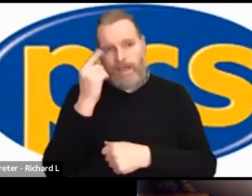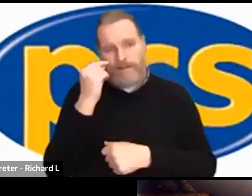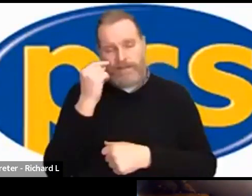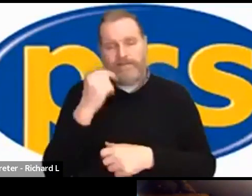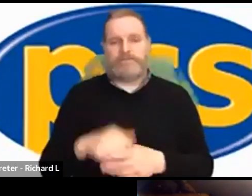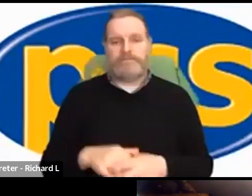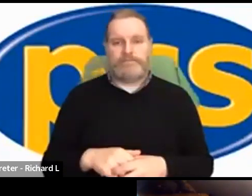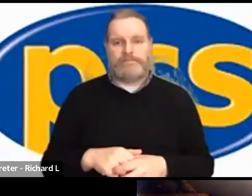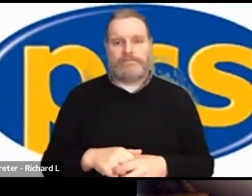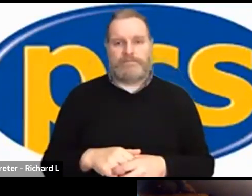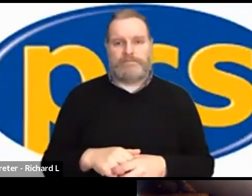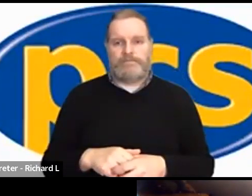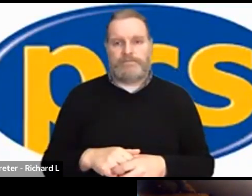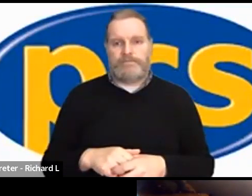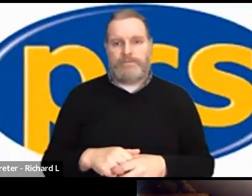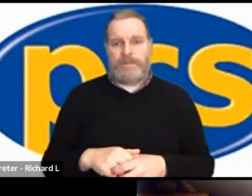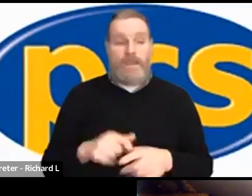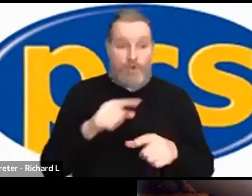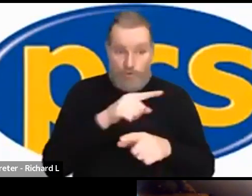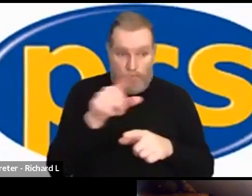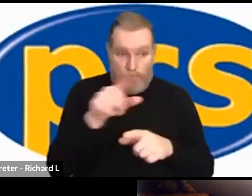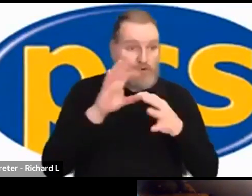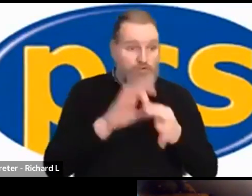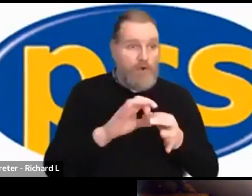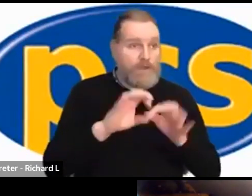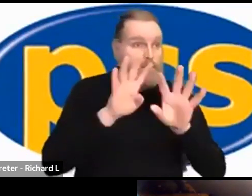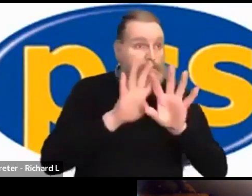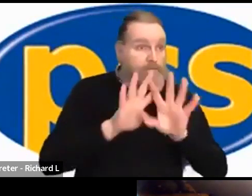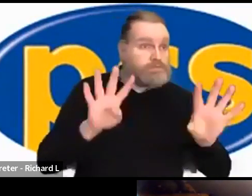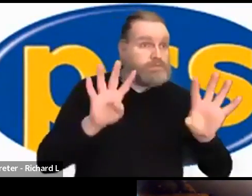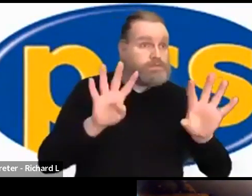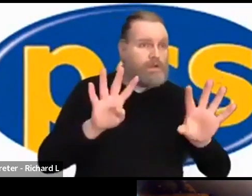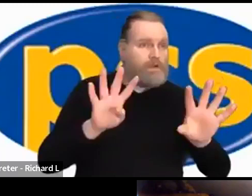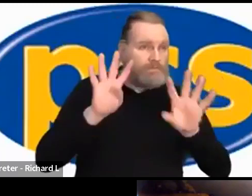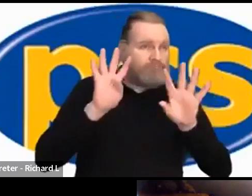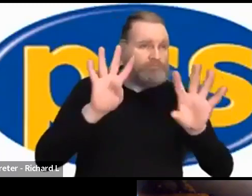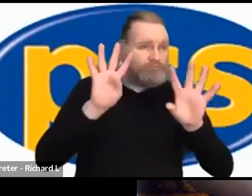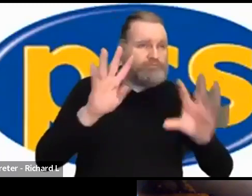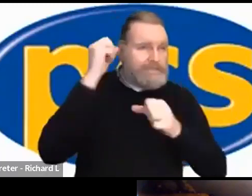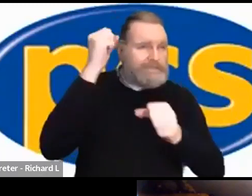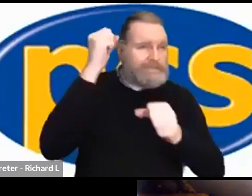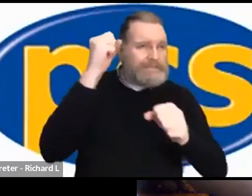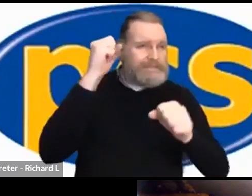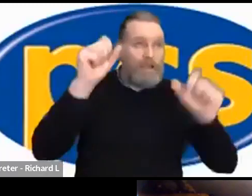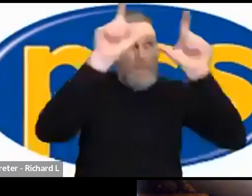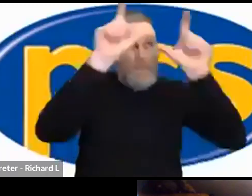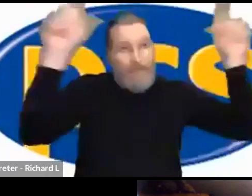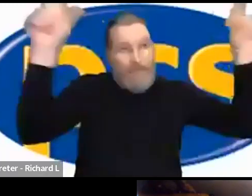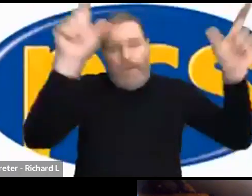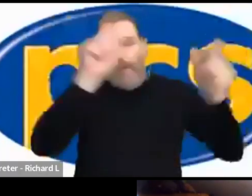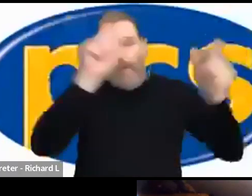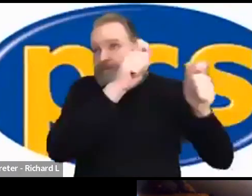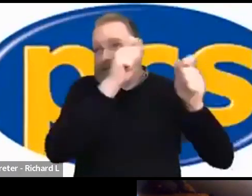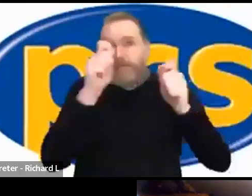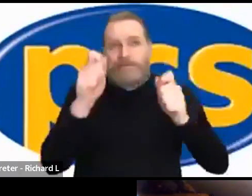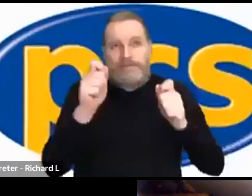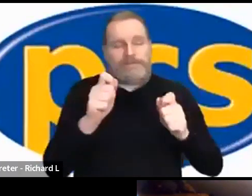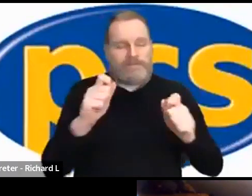picket line line. It makes winning. More likely makes winning more likely for any y for every person who goes on a rally does their own placards lacard gets the message